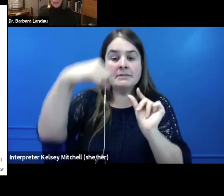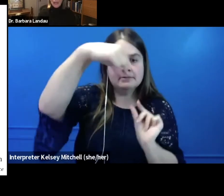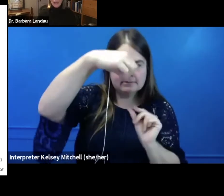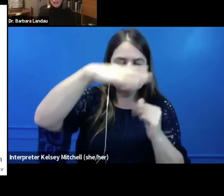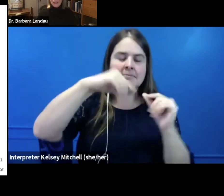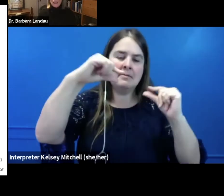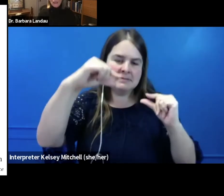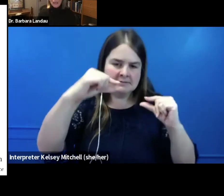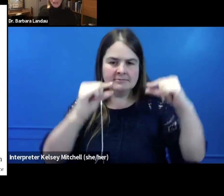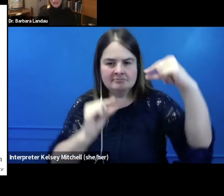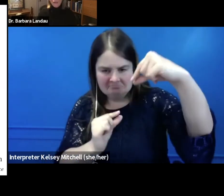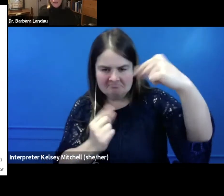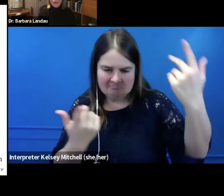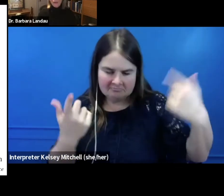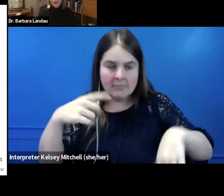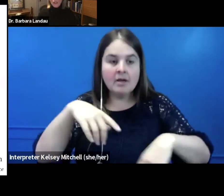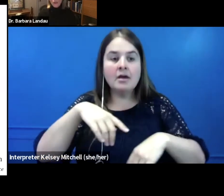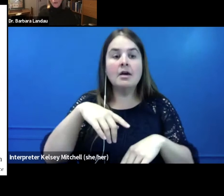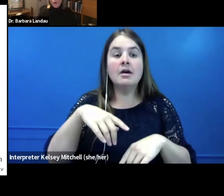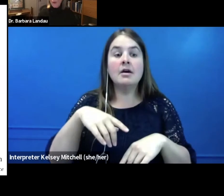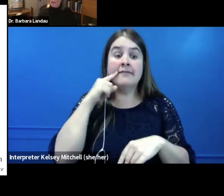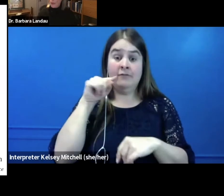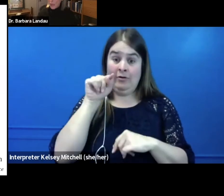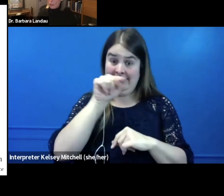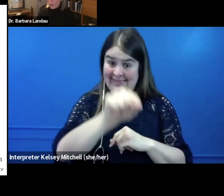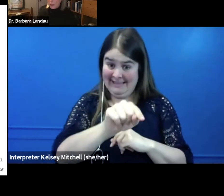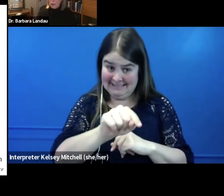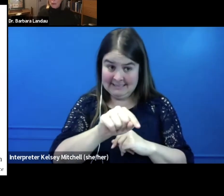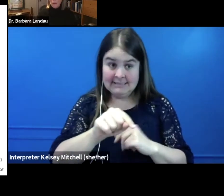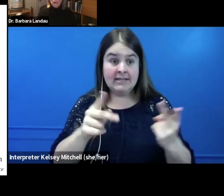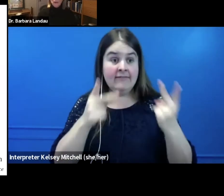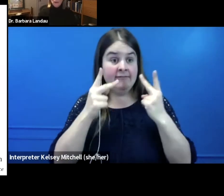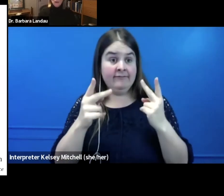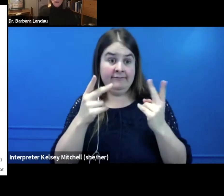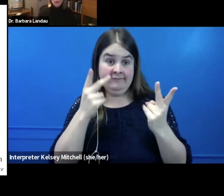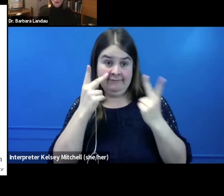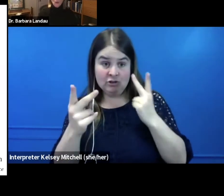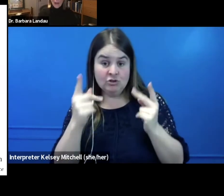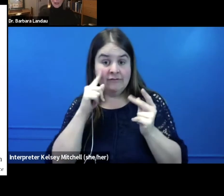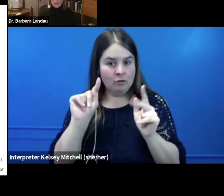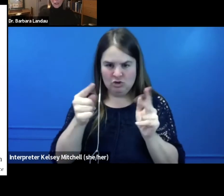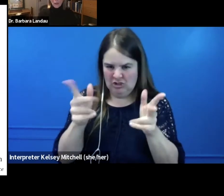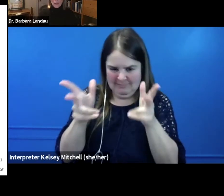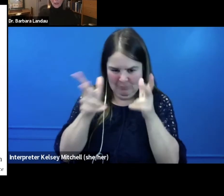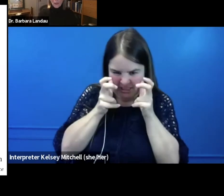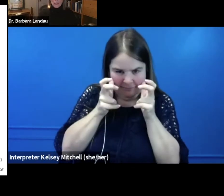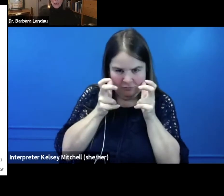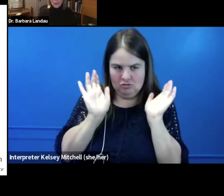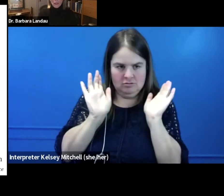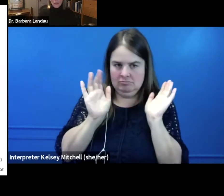and in the case of vision for perception